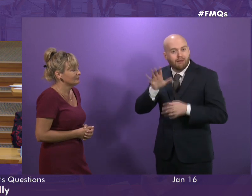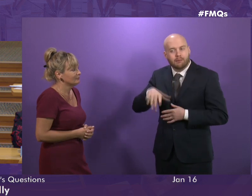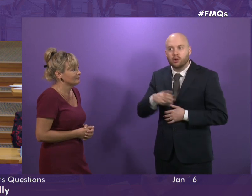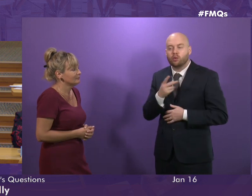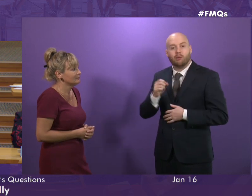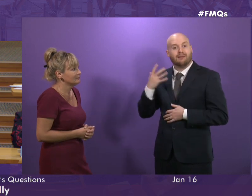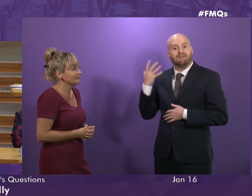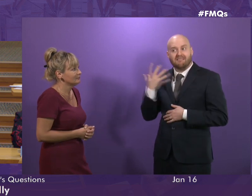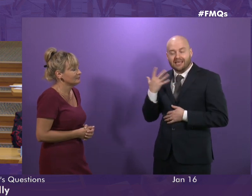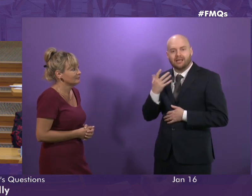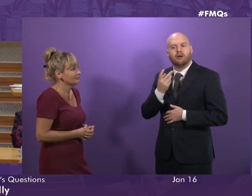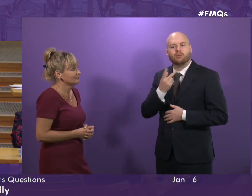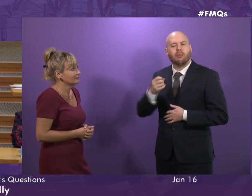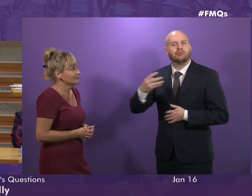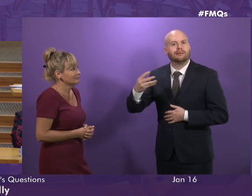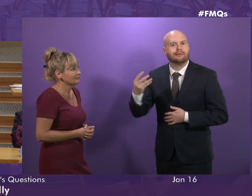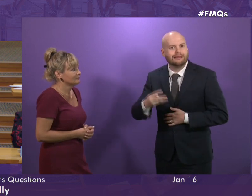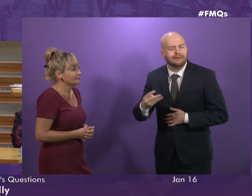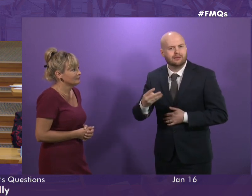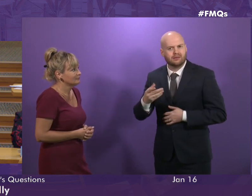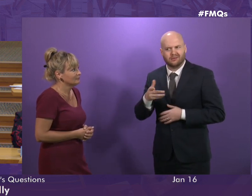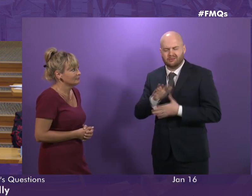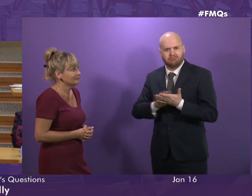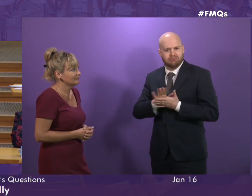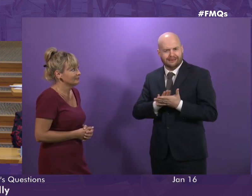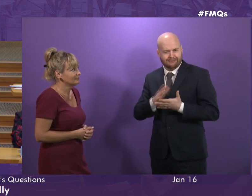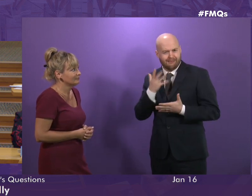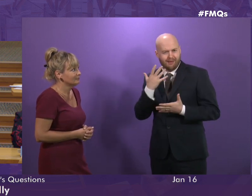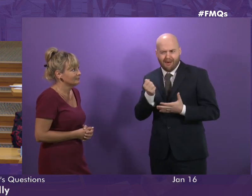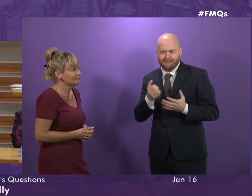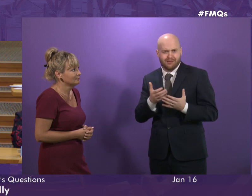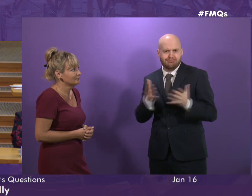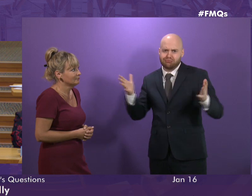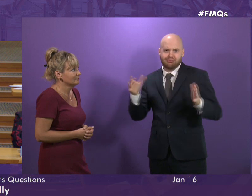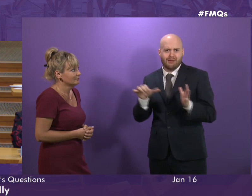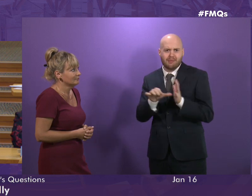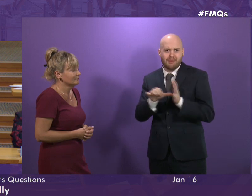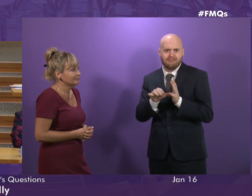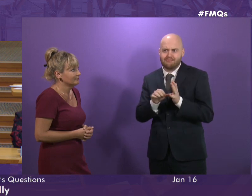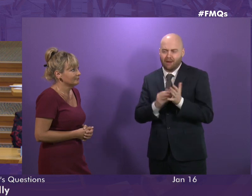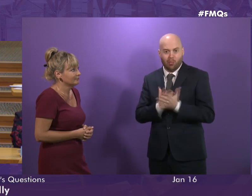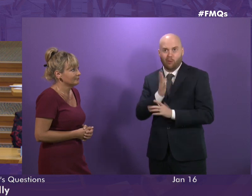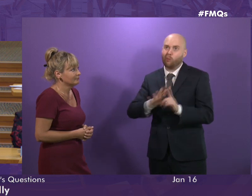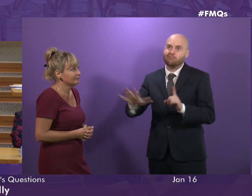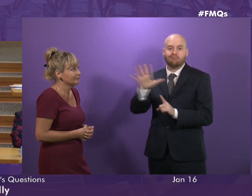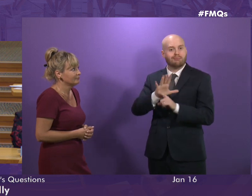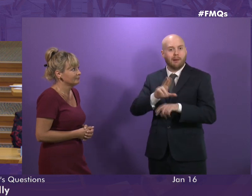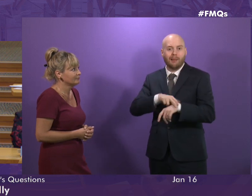of the problems that exist throughout Police Scotland. A recent survey revealed that, on